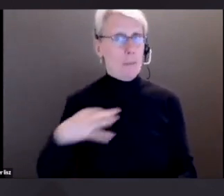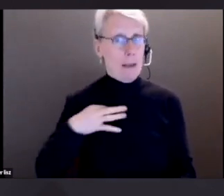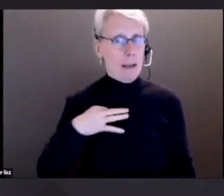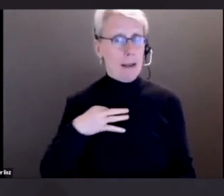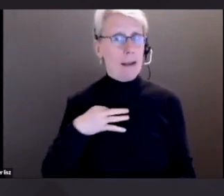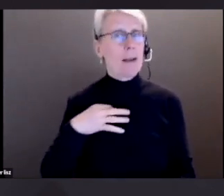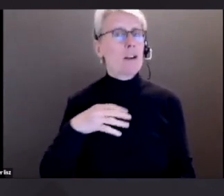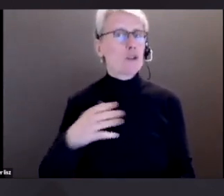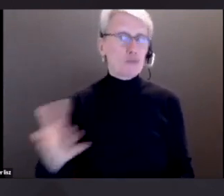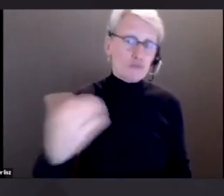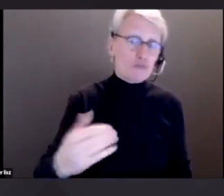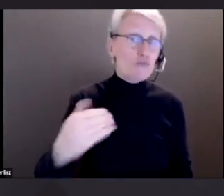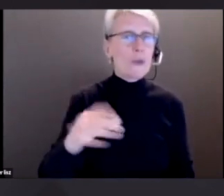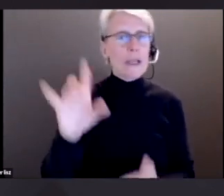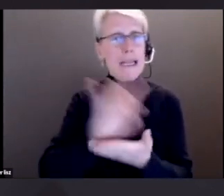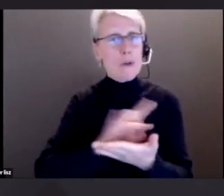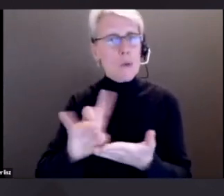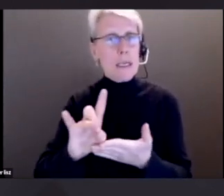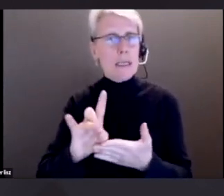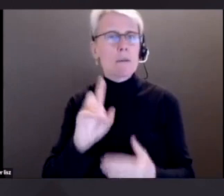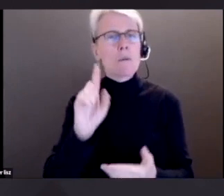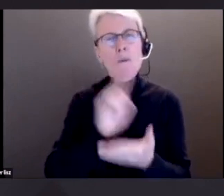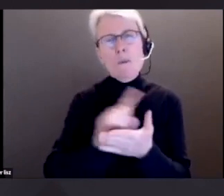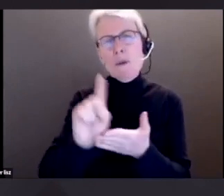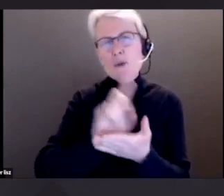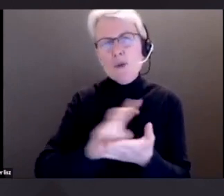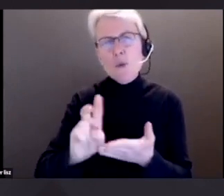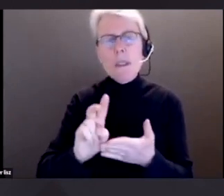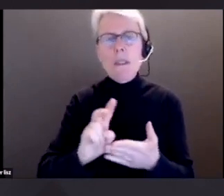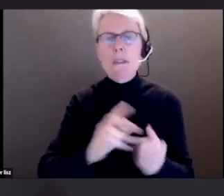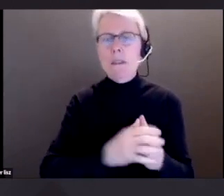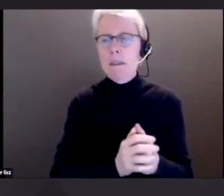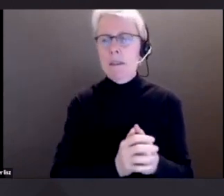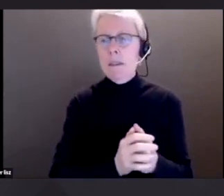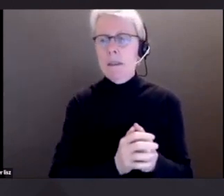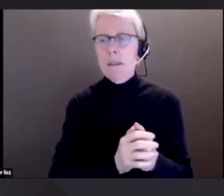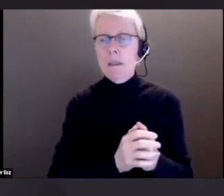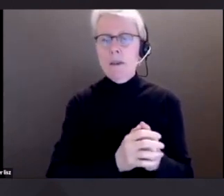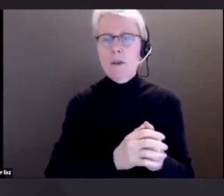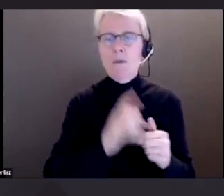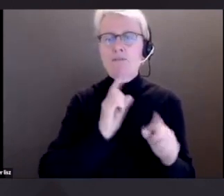in each of the departments in the store to find the best fit for her and our business. In this instance, it worked very well.